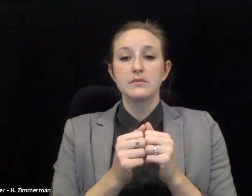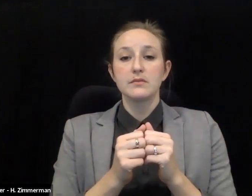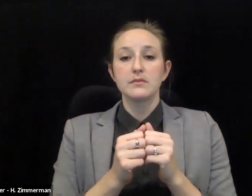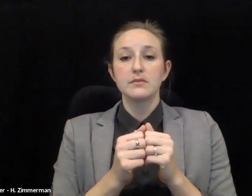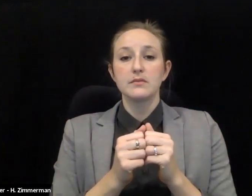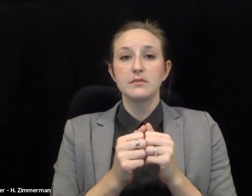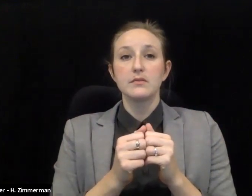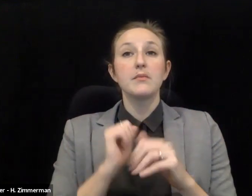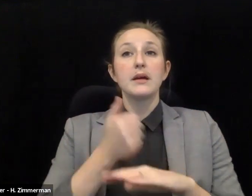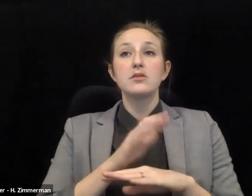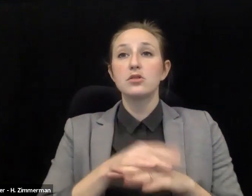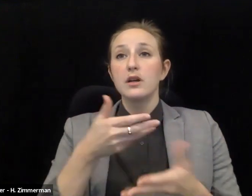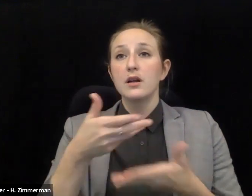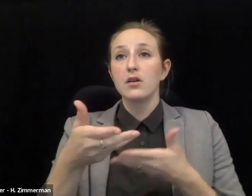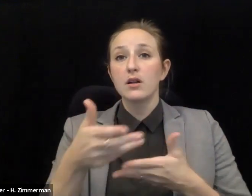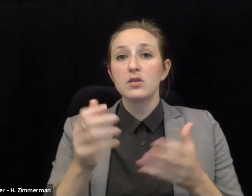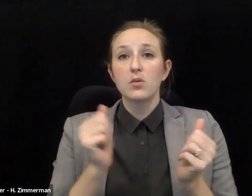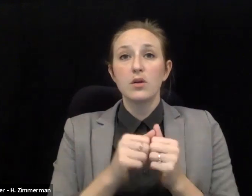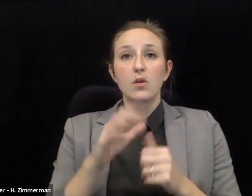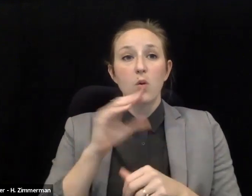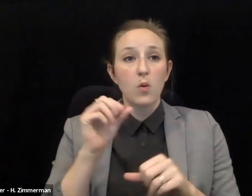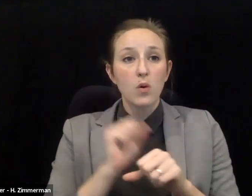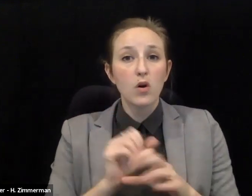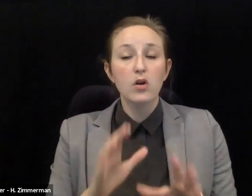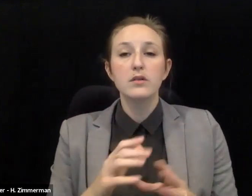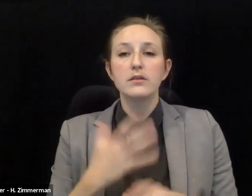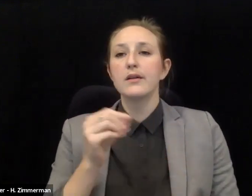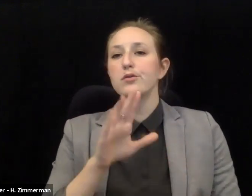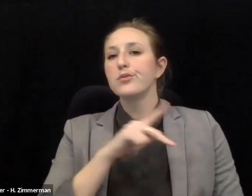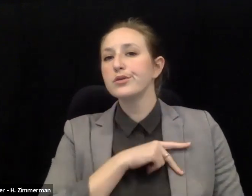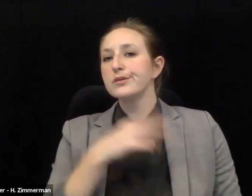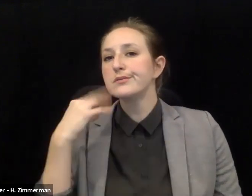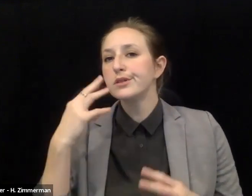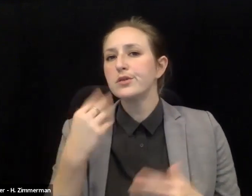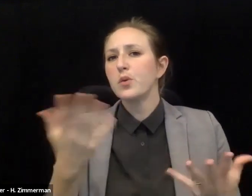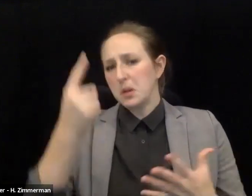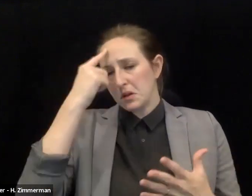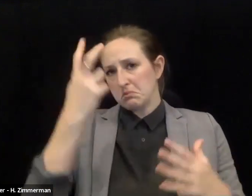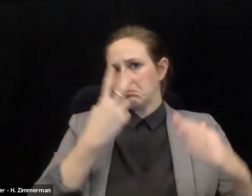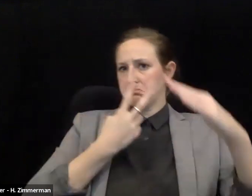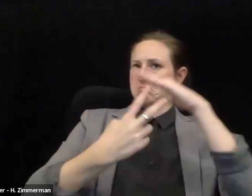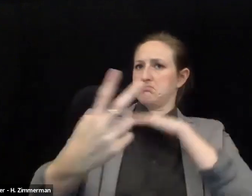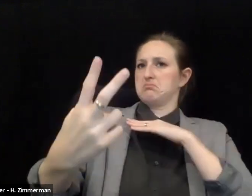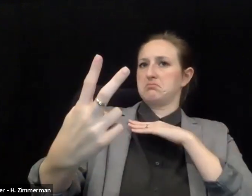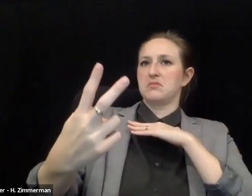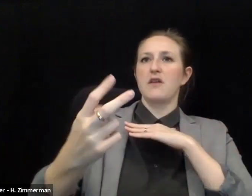on your action your interactions with colleagues and kind of your personal experience. What do you see as being the future of virtual exchange programs in the field?